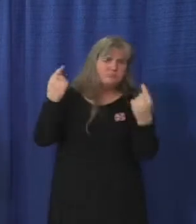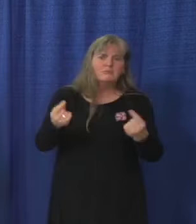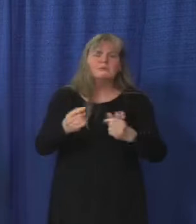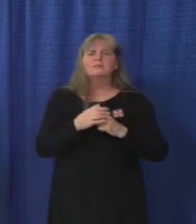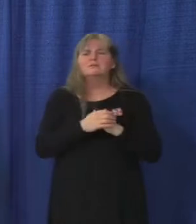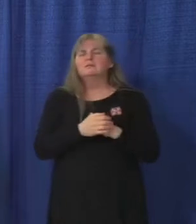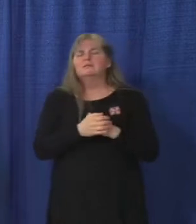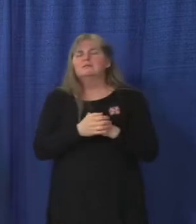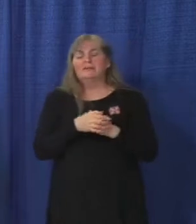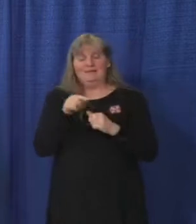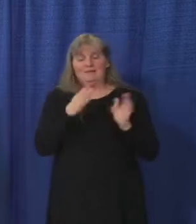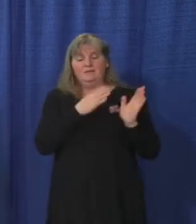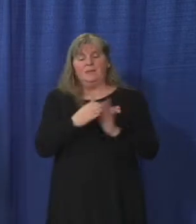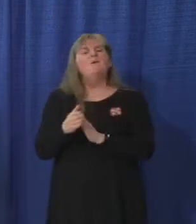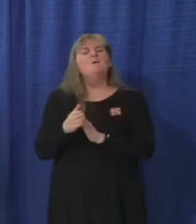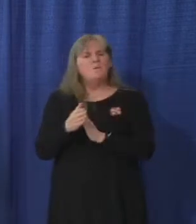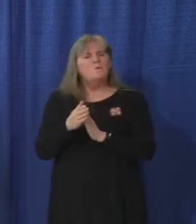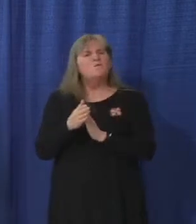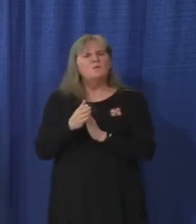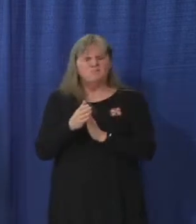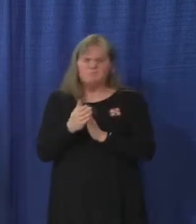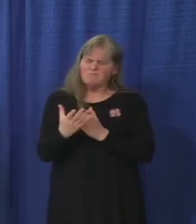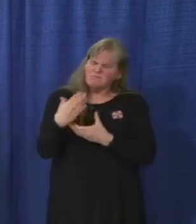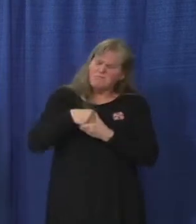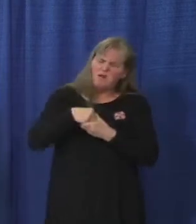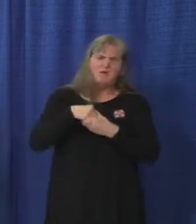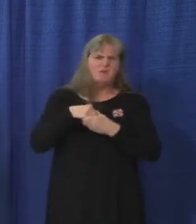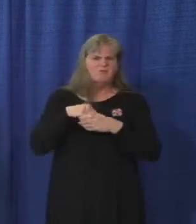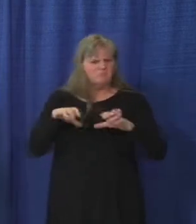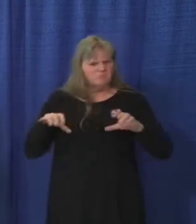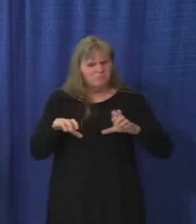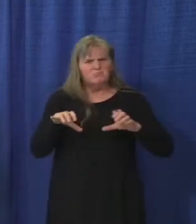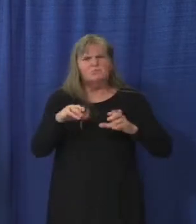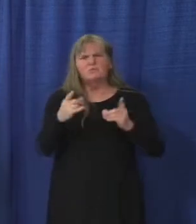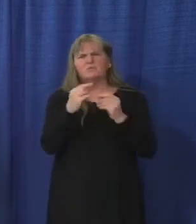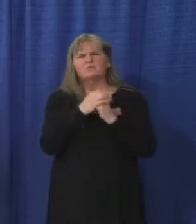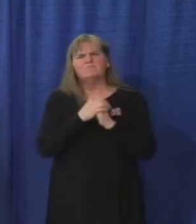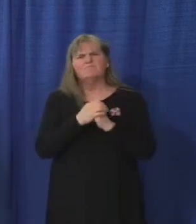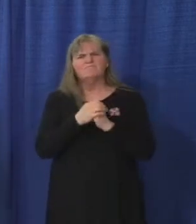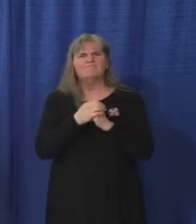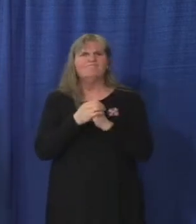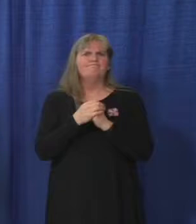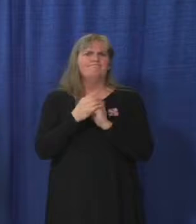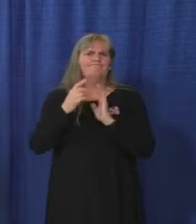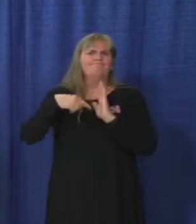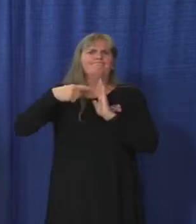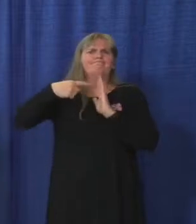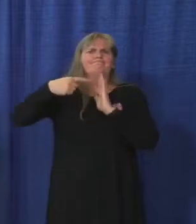put an incredible amount of work in, folks have spent a lot of time away from their families